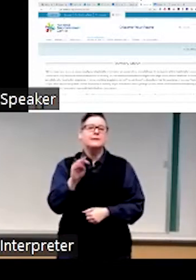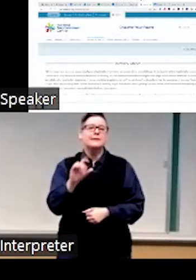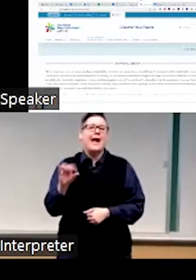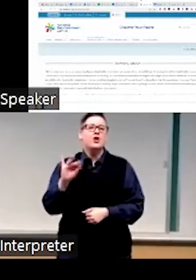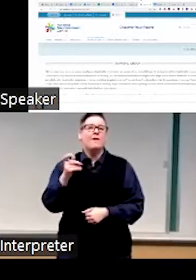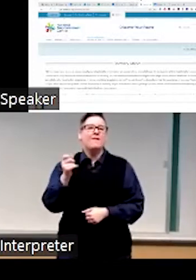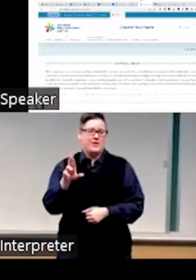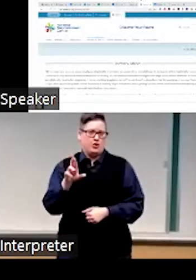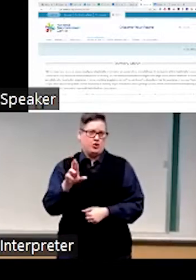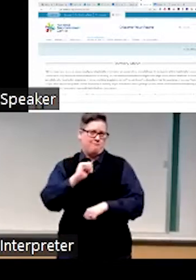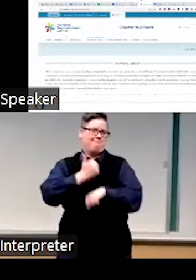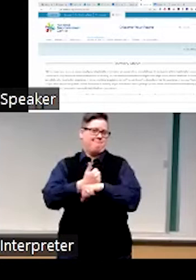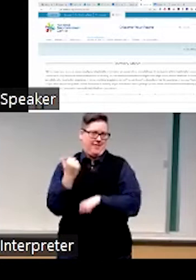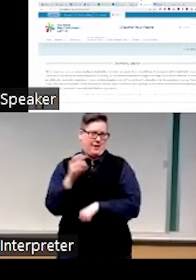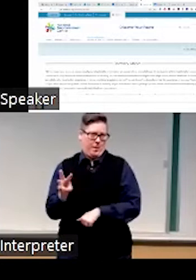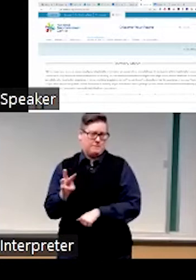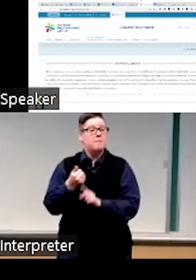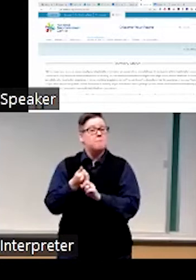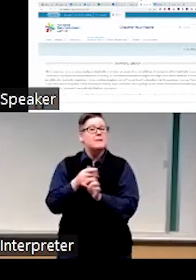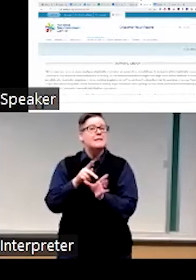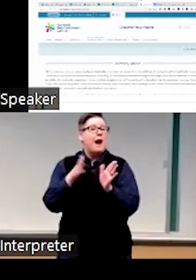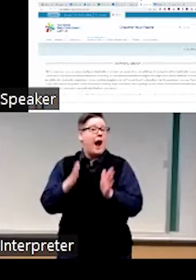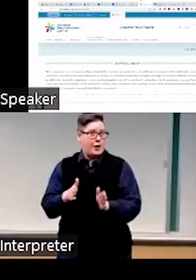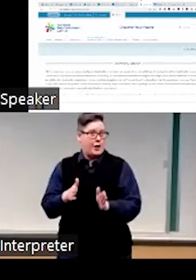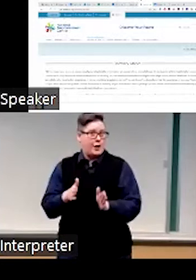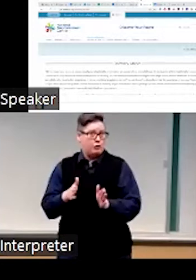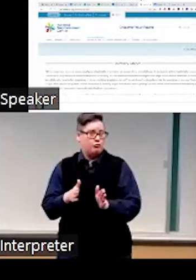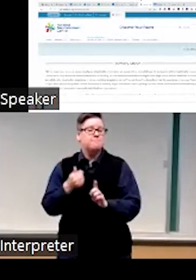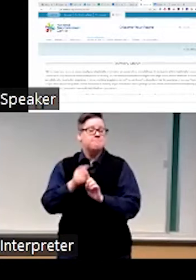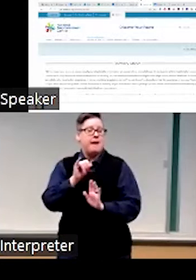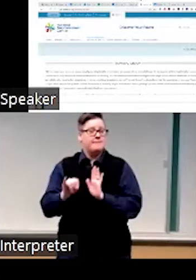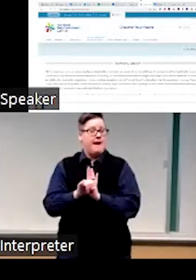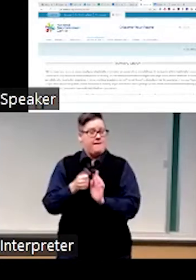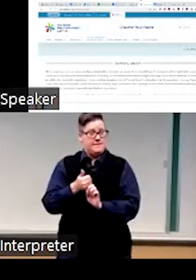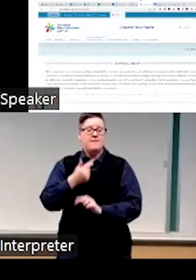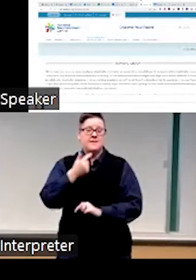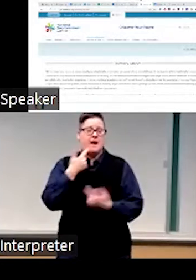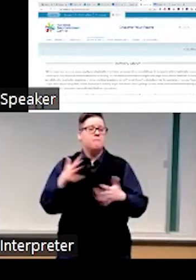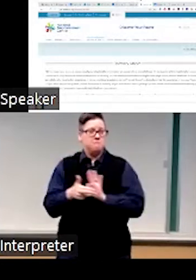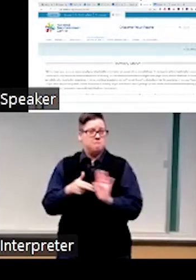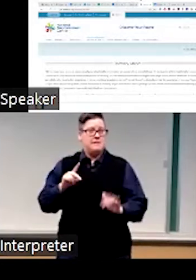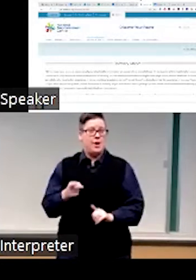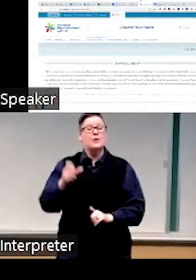Fisher is a psychiatrist um self-identified as having been diagnosed with schizophrenia when he